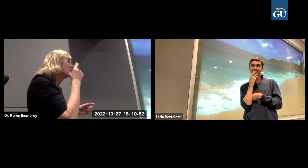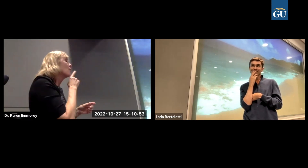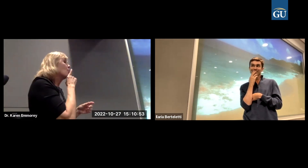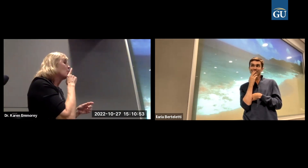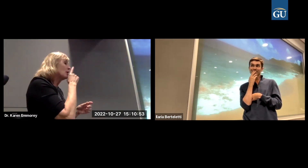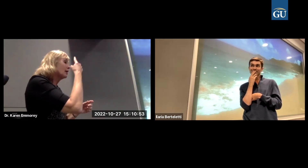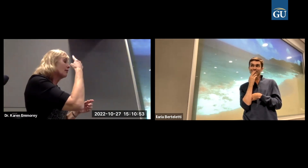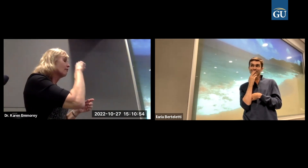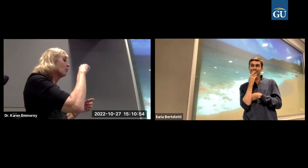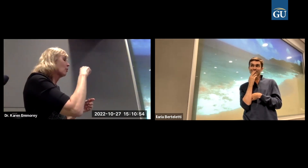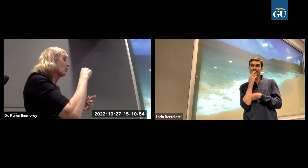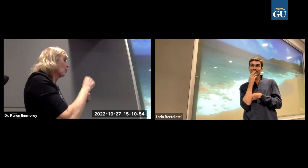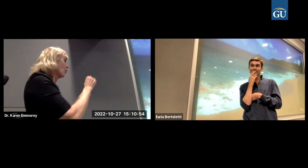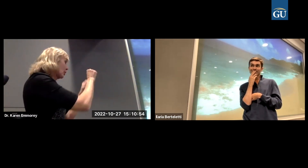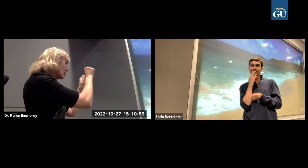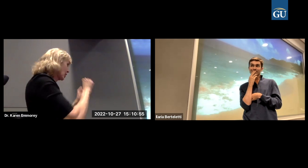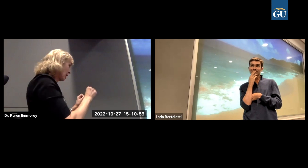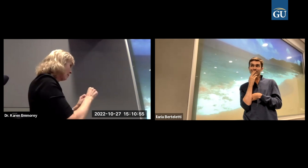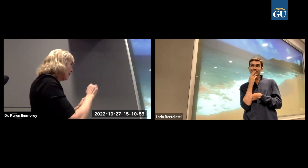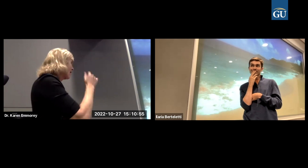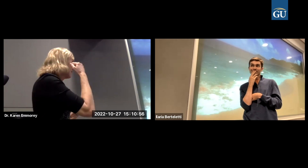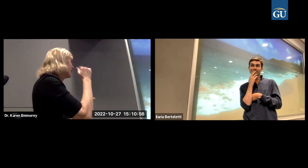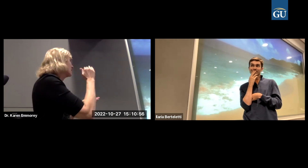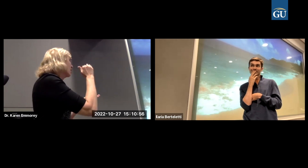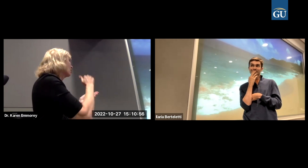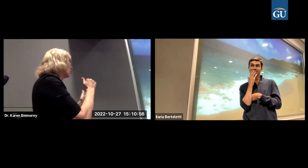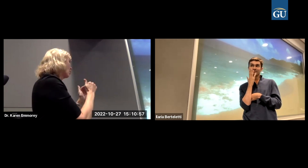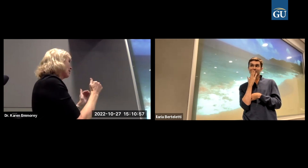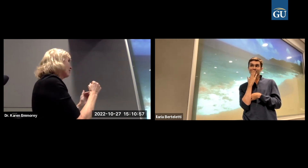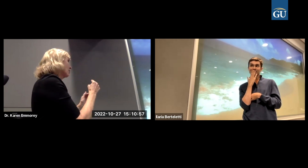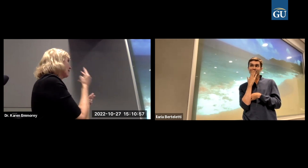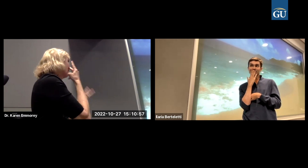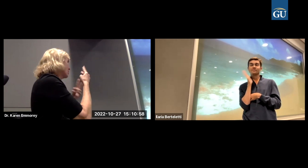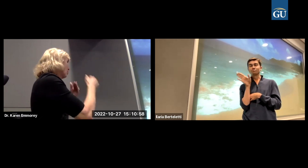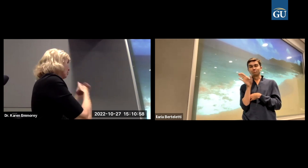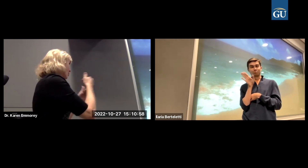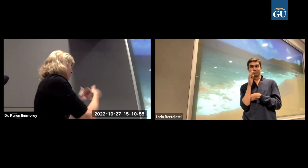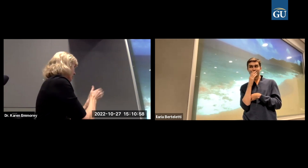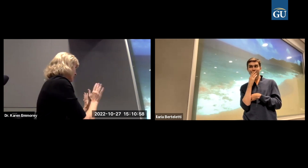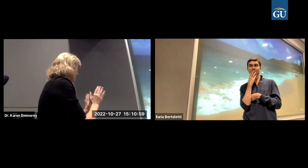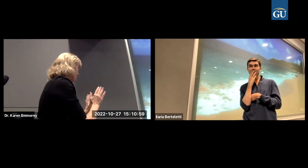It's not a high representation. There are some studies, and look at